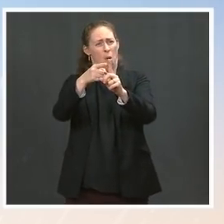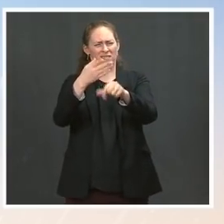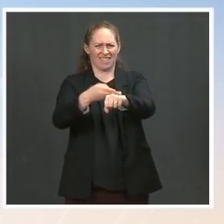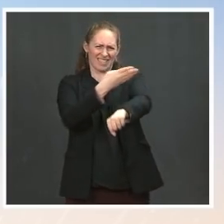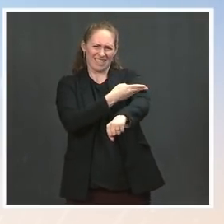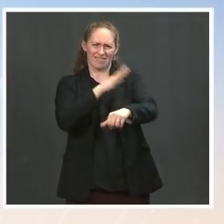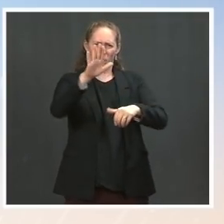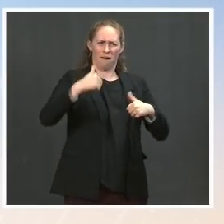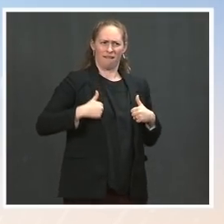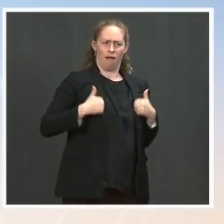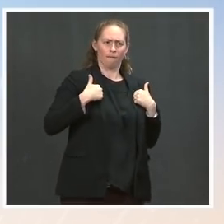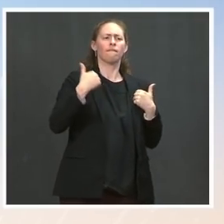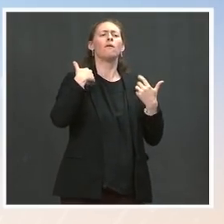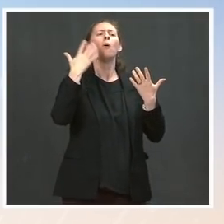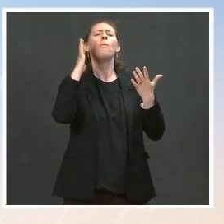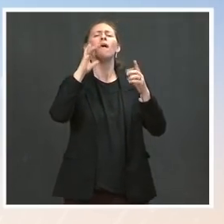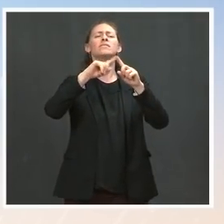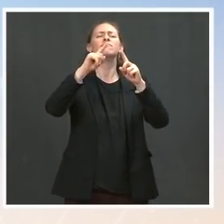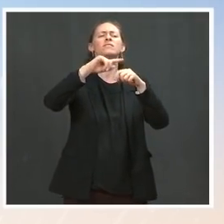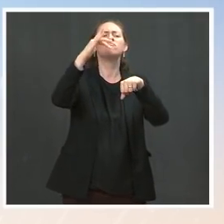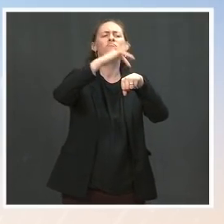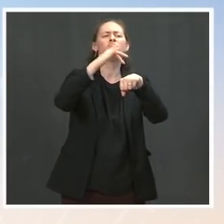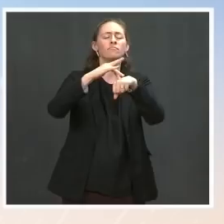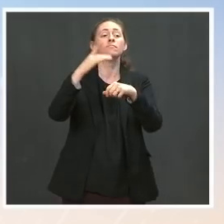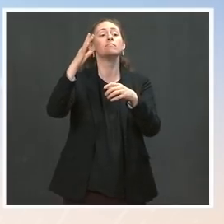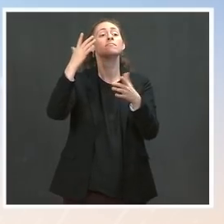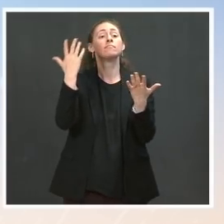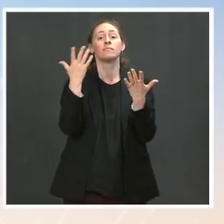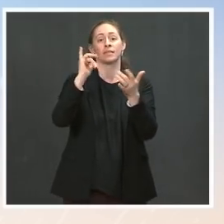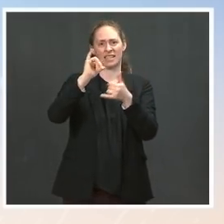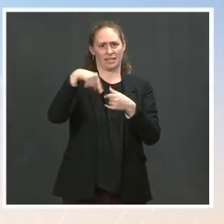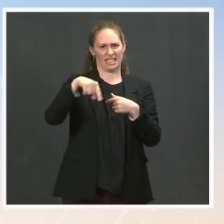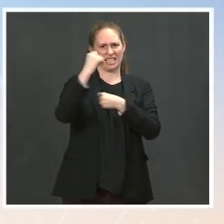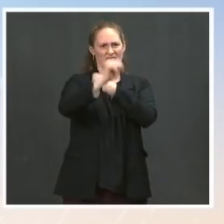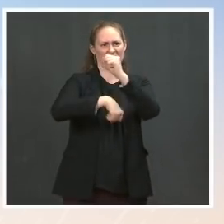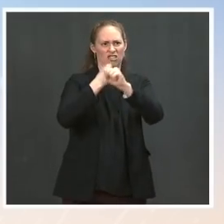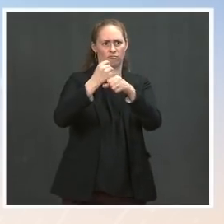From 2010 to 2020, Florida has experienced 22 extreme weather events,